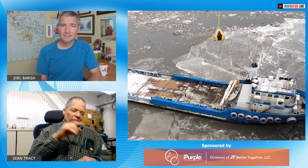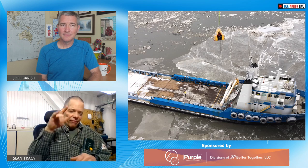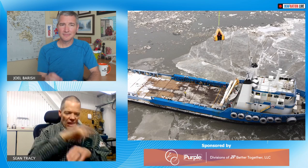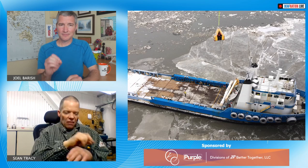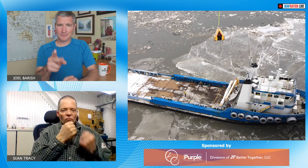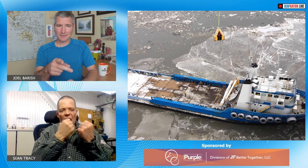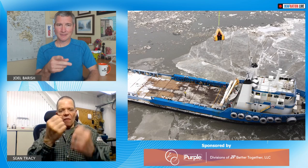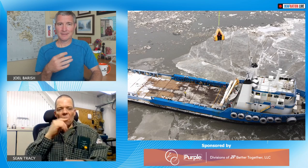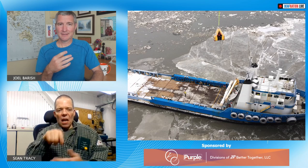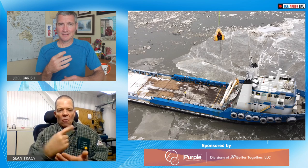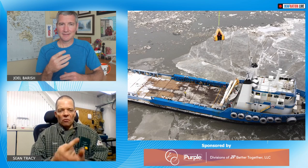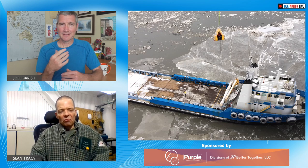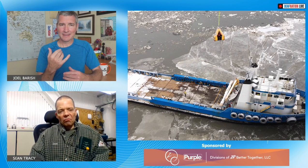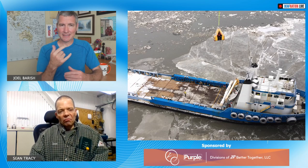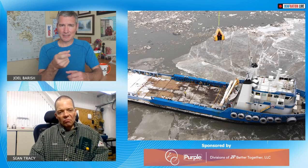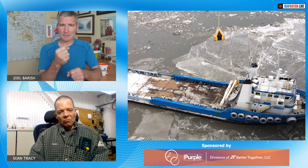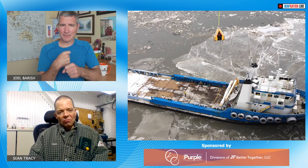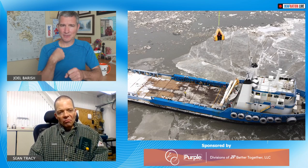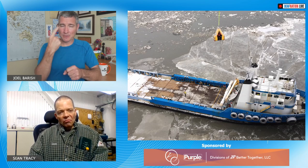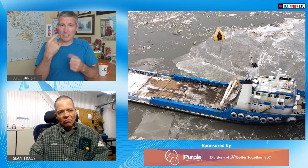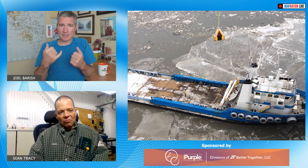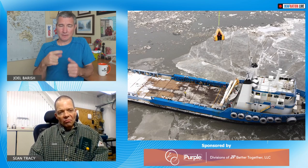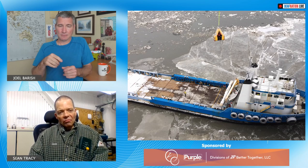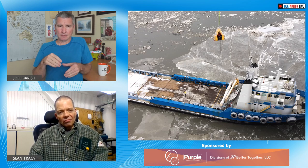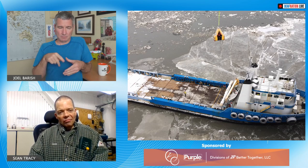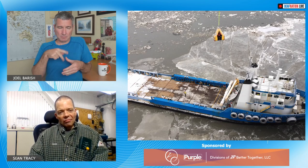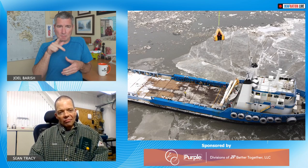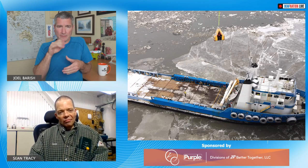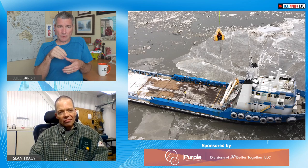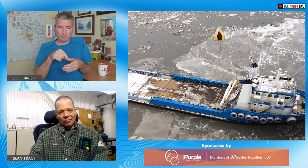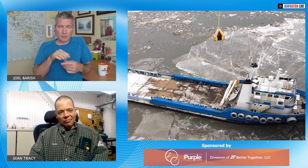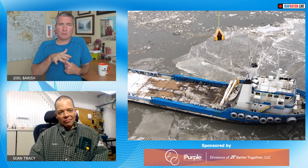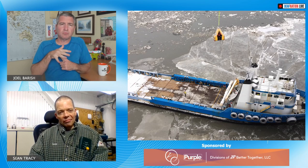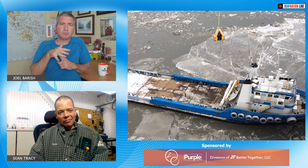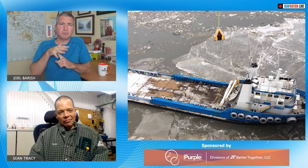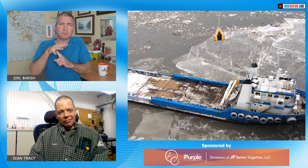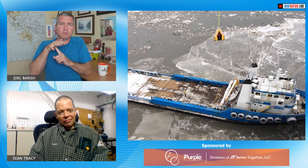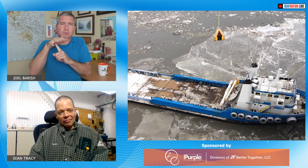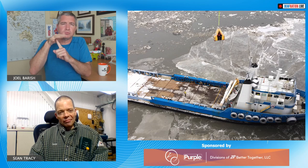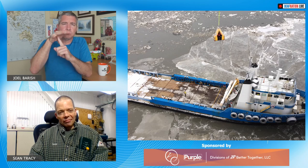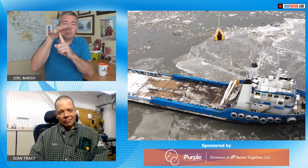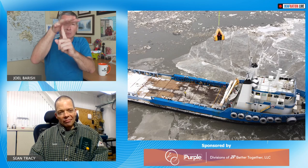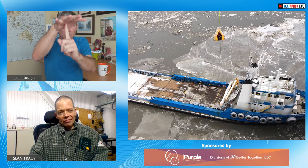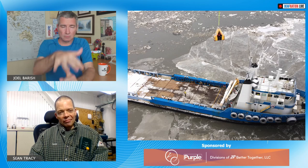So, now you're making me think. From the platform, you get in a helicopter that takes you to land.